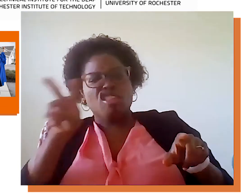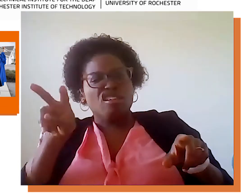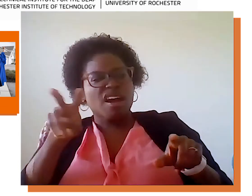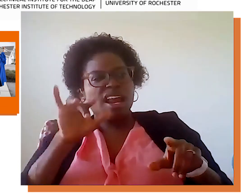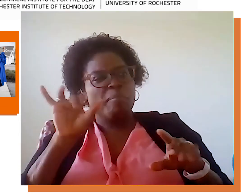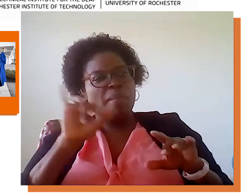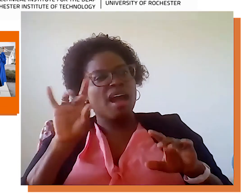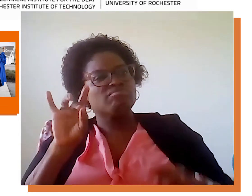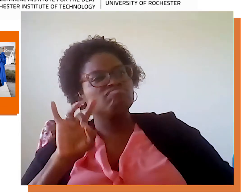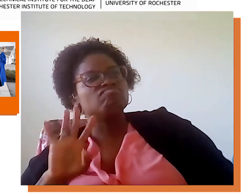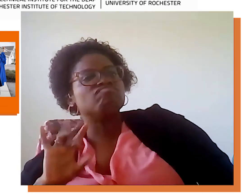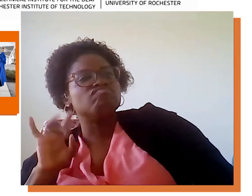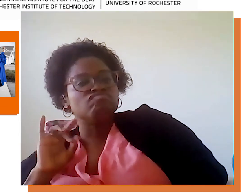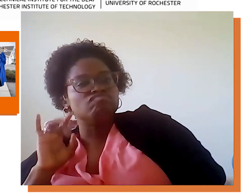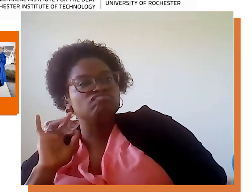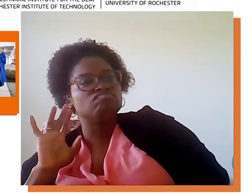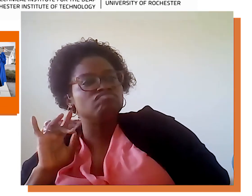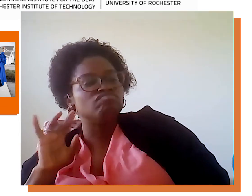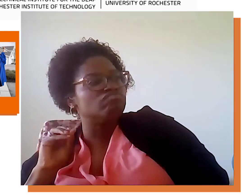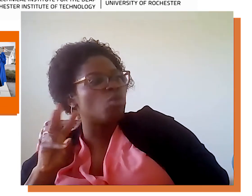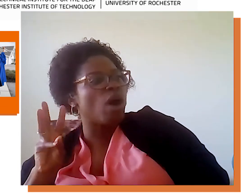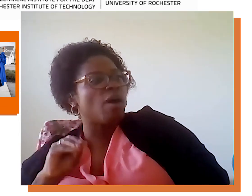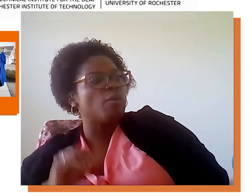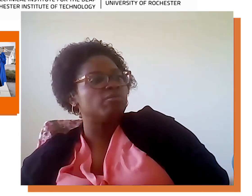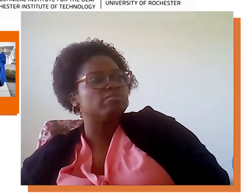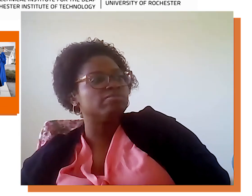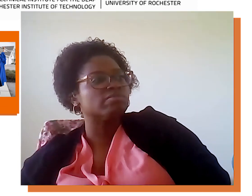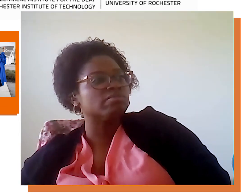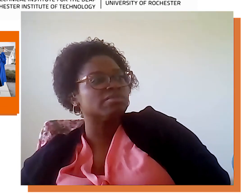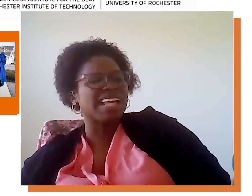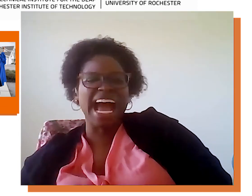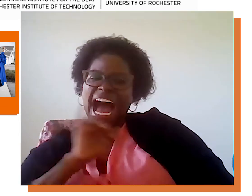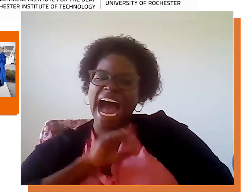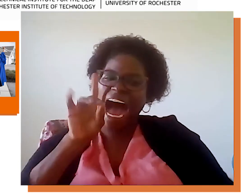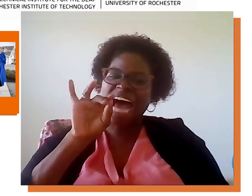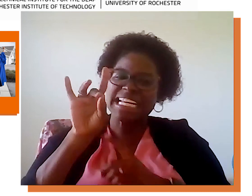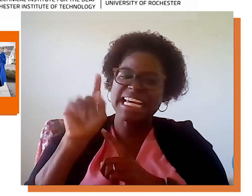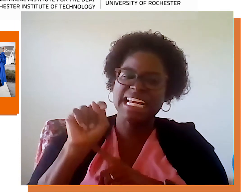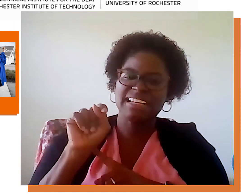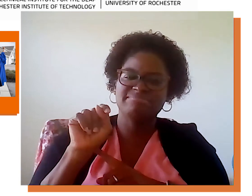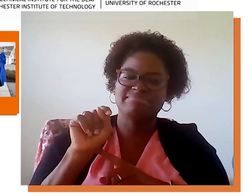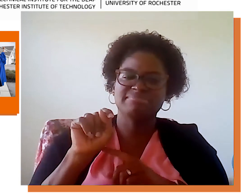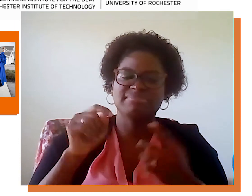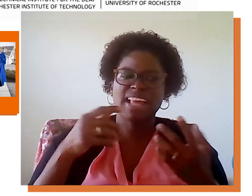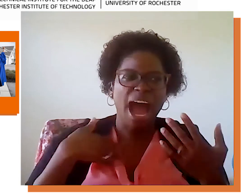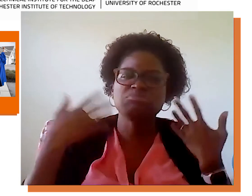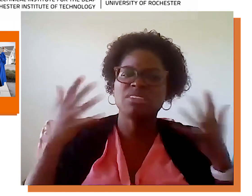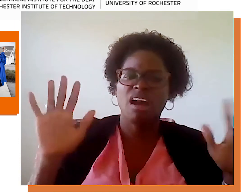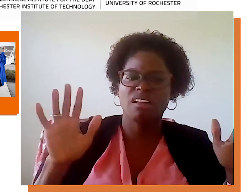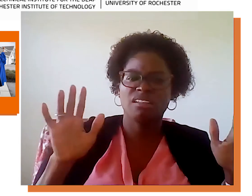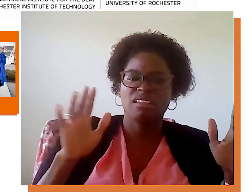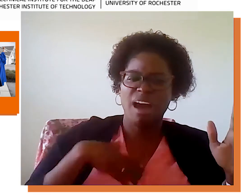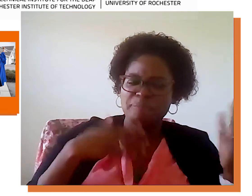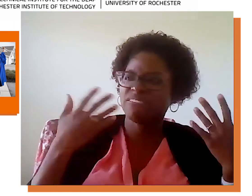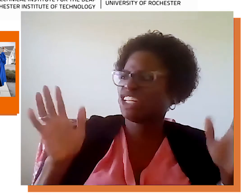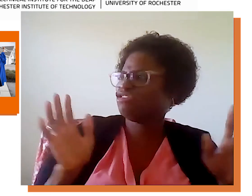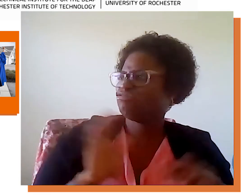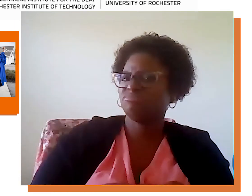But I had her take this picture, and when I look at this, I'm just...I'm speechless. I did it. I did it.